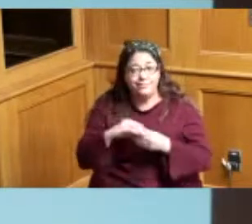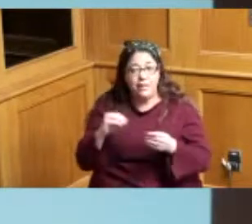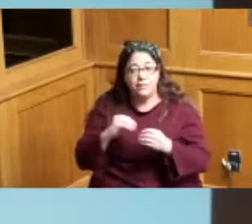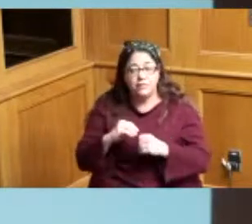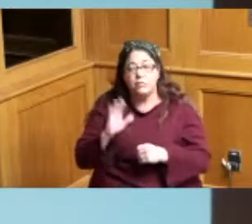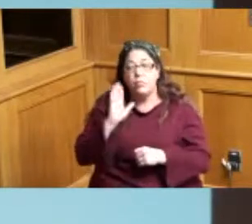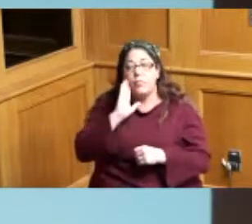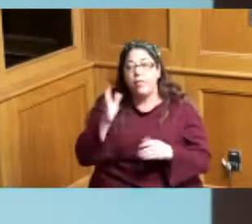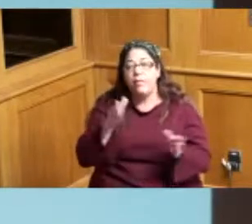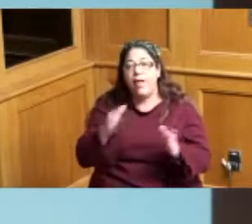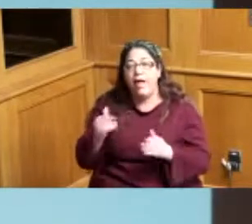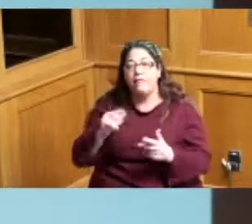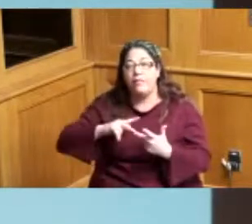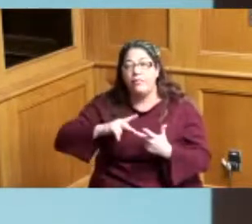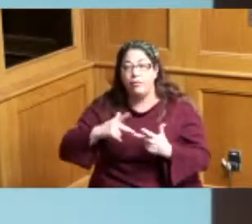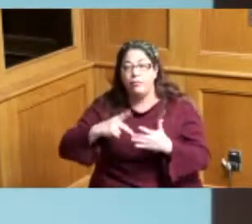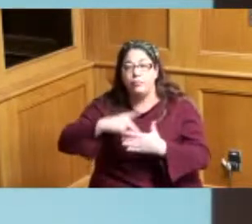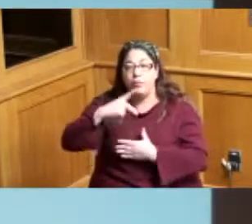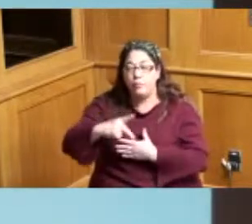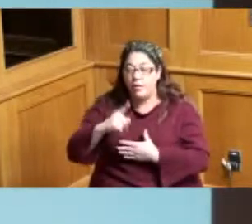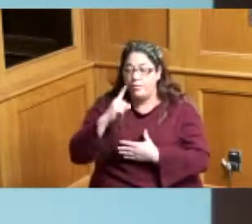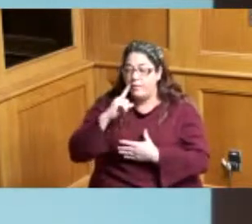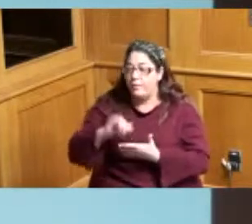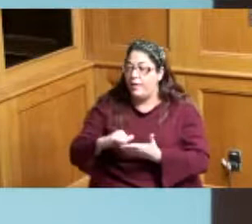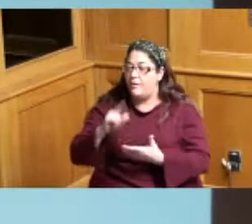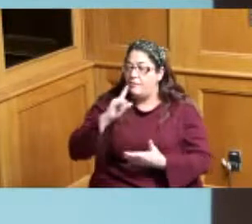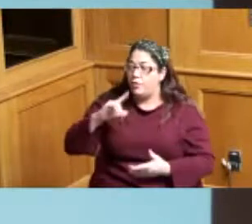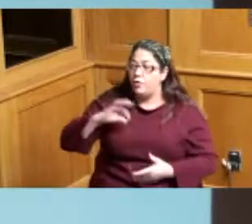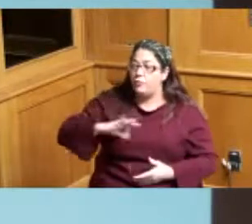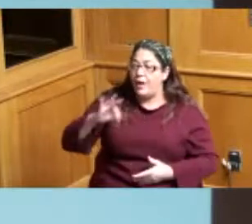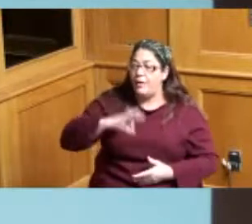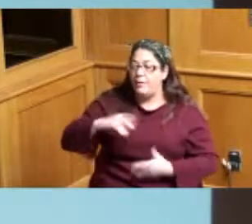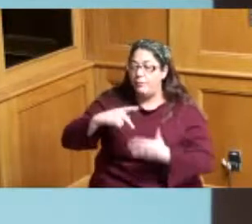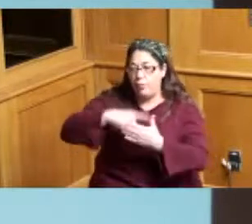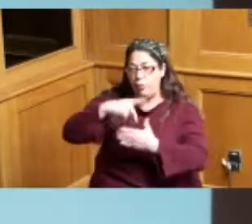a credit program as well should the Board proceed with that and that is for properties that do